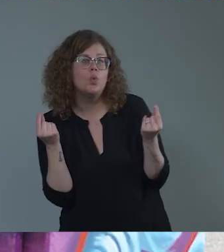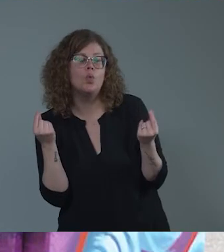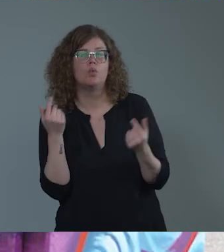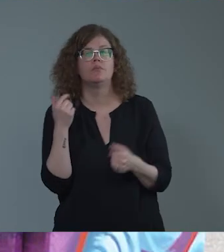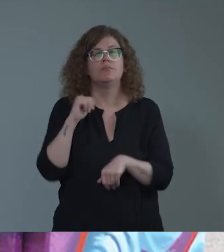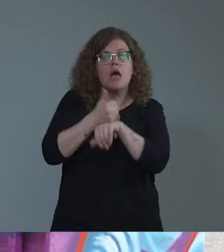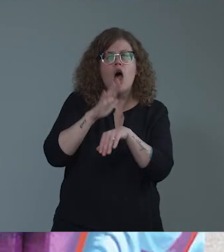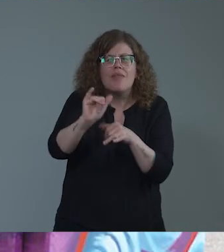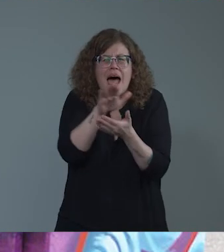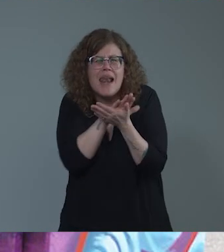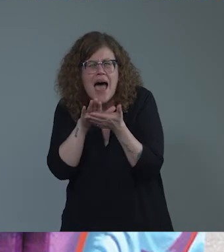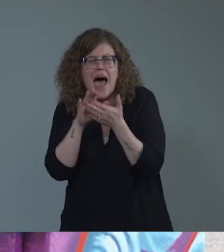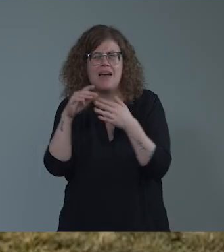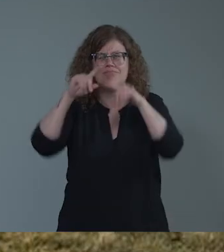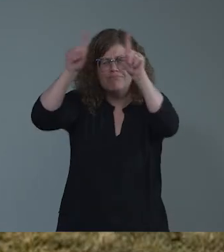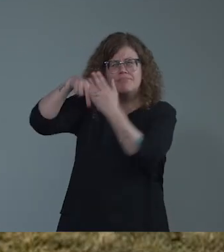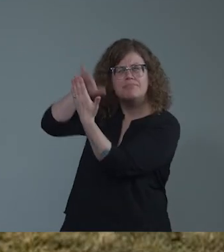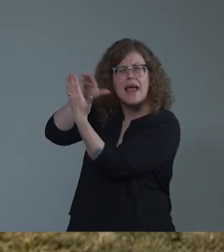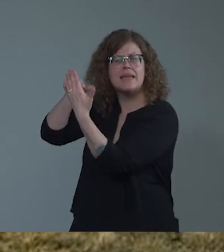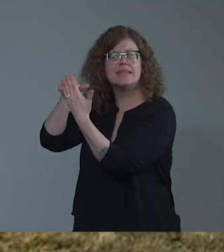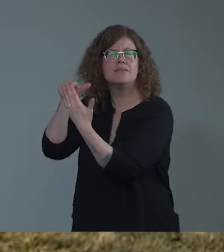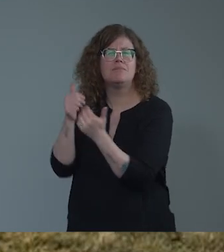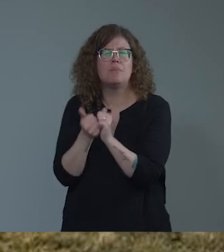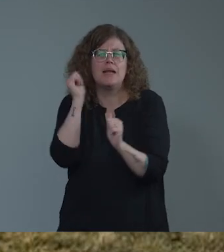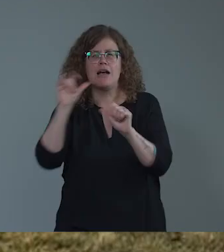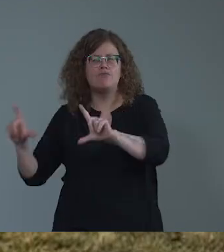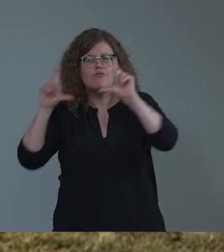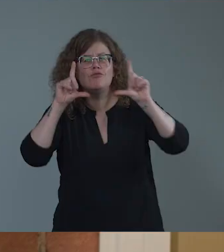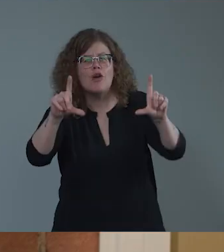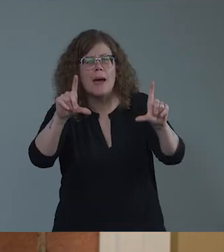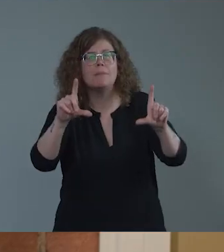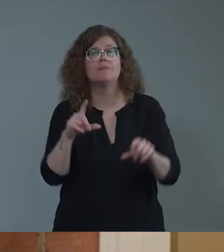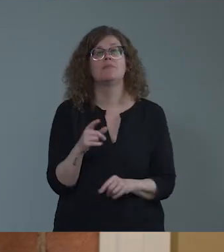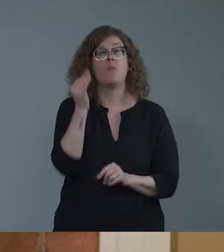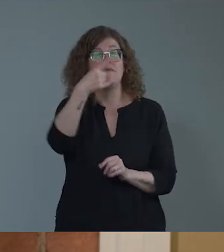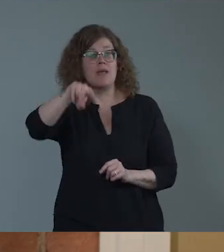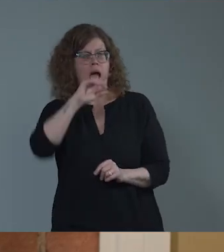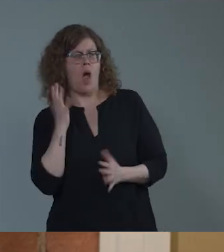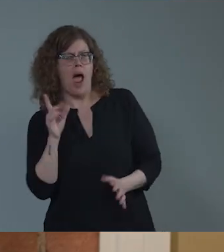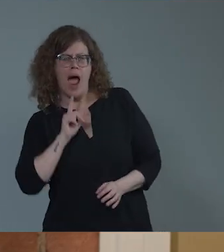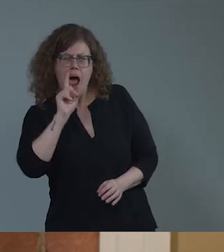are really busy and bright and colourful, and that if somebody were to tag it, it wouldn't be seen. And then it's less of the target, right?